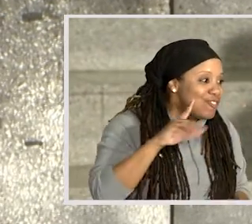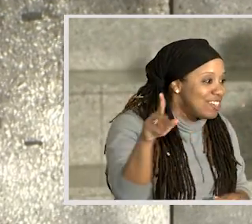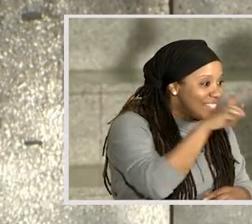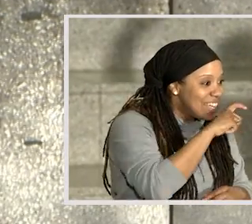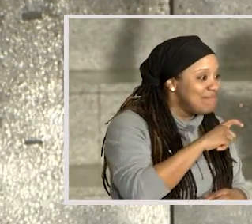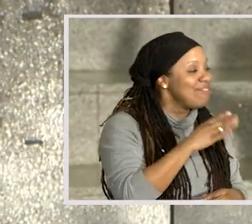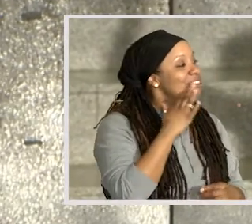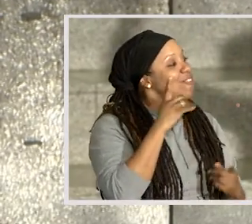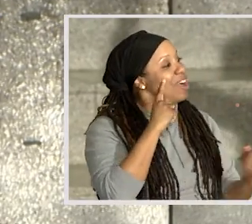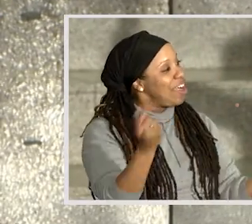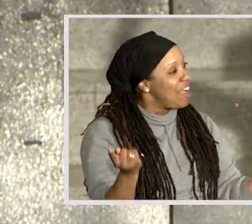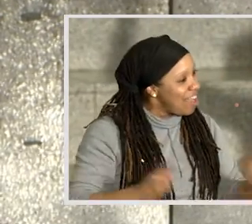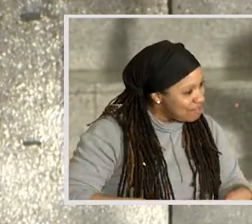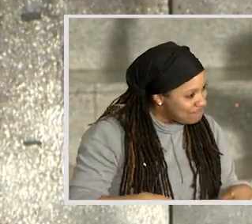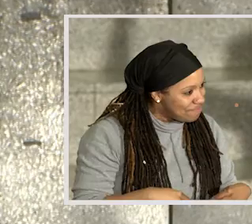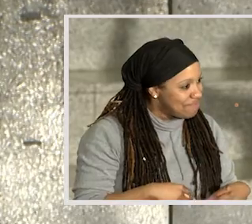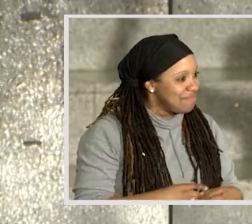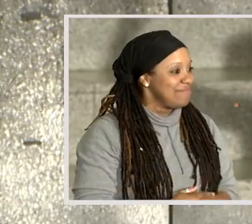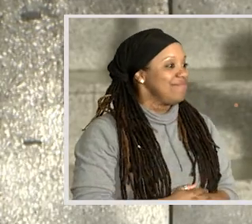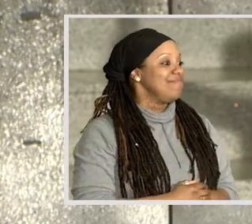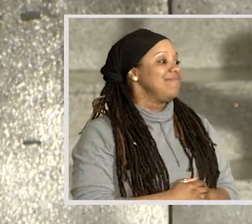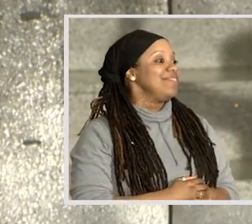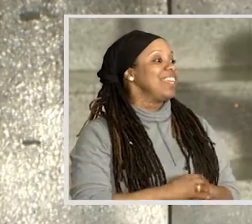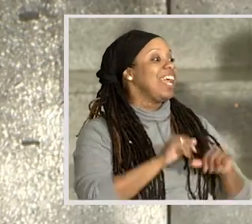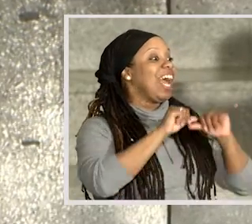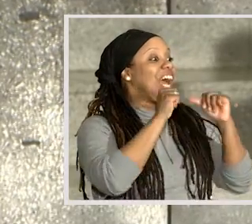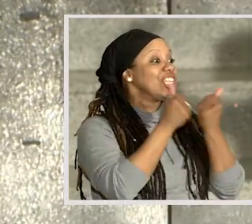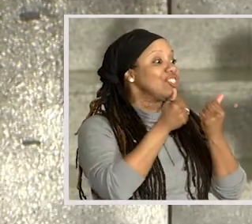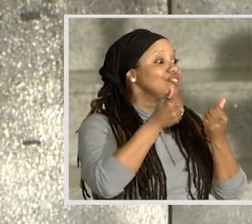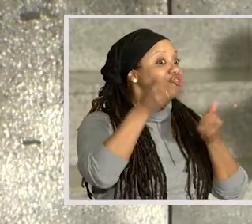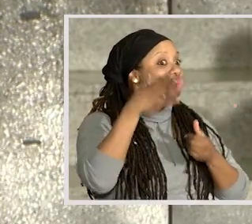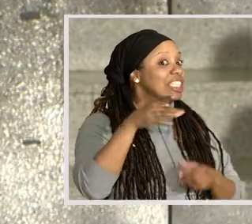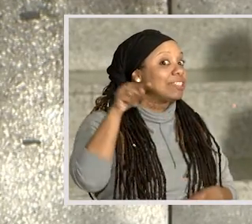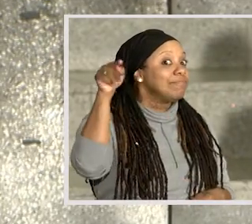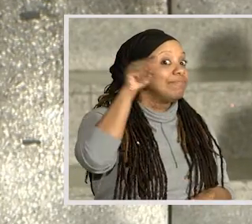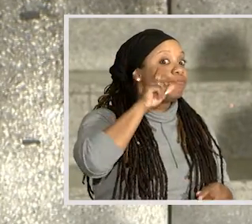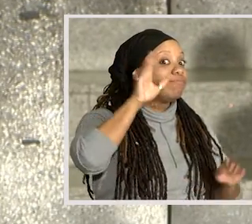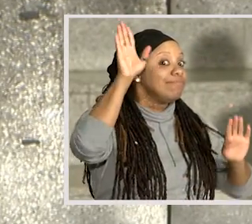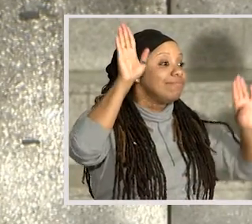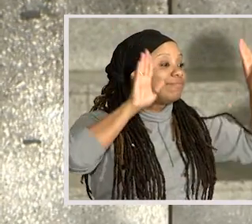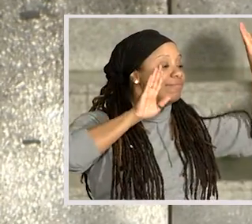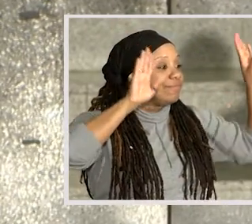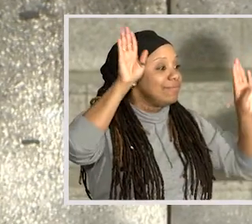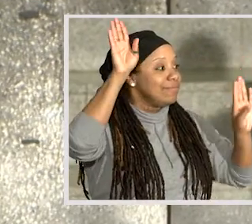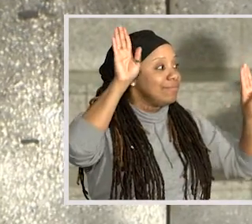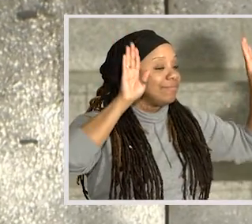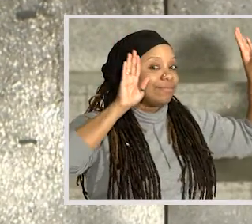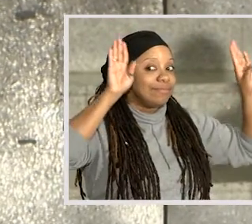COULD JUST RAISE YOUR HAND SO EVERYBODY CAN SEE YOU I WANT TO THANK ALL OF THE BOWSER ADMINISTRATION OFFICIALS WHO ARE